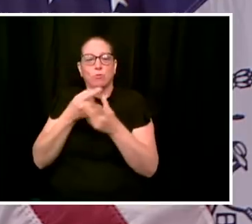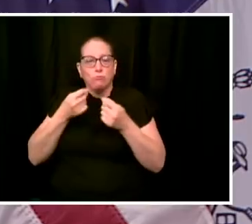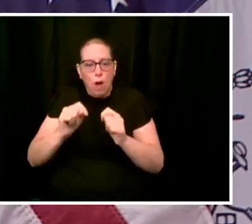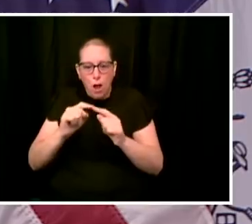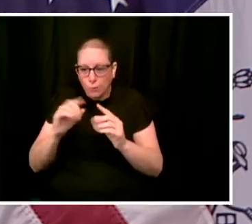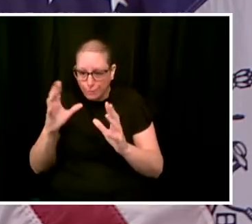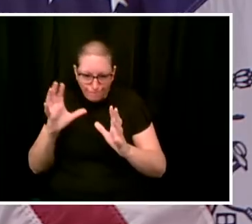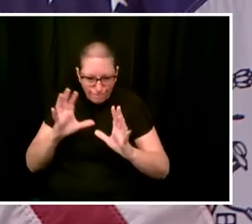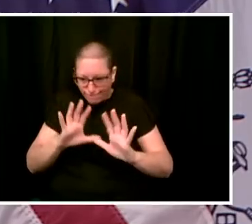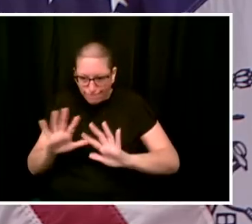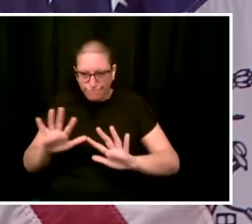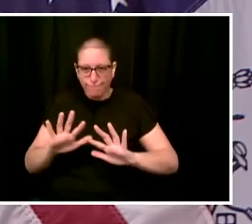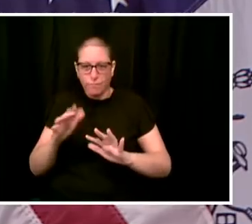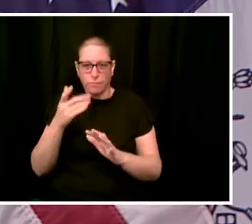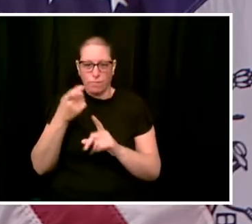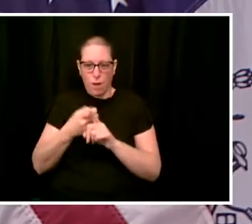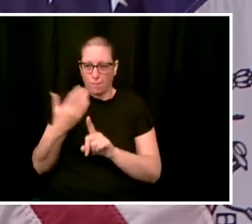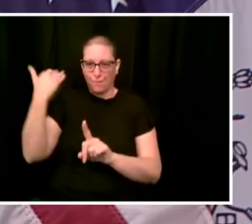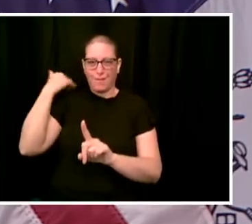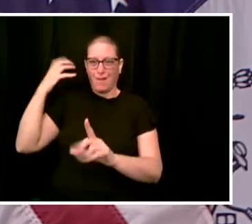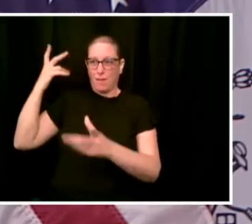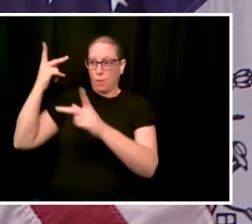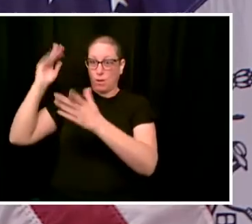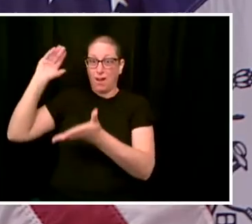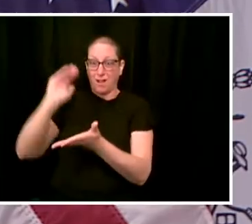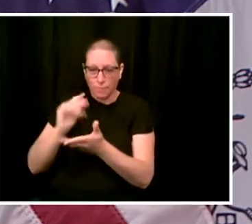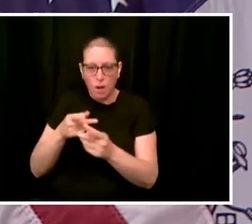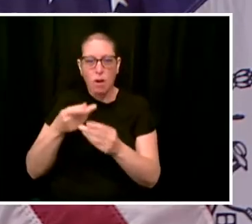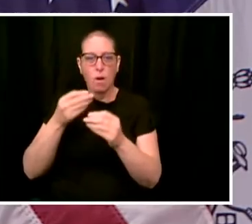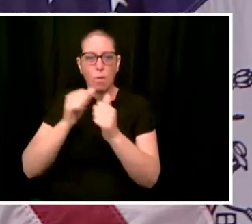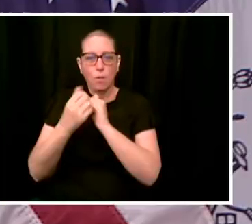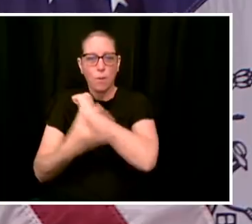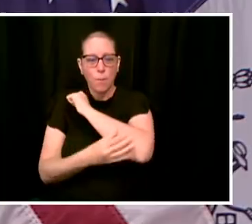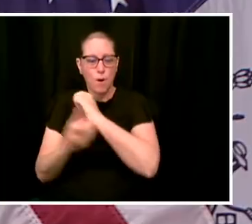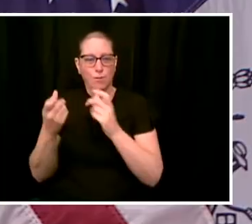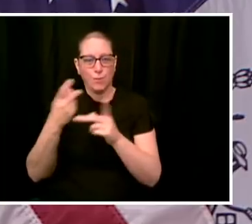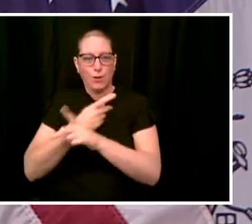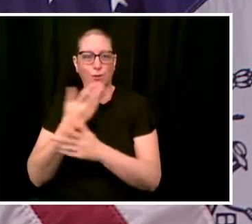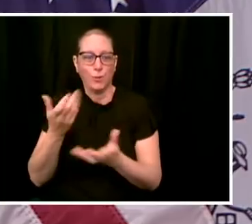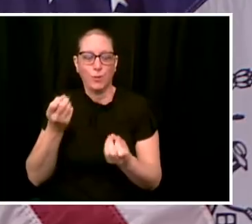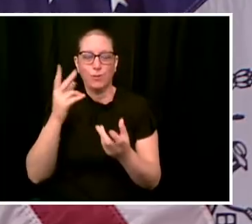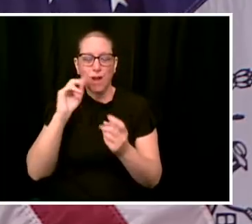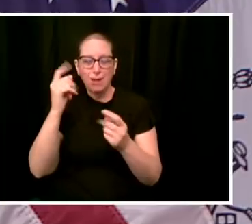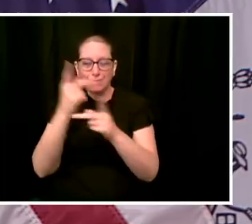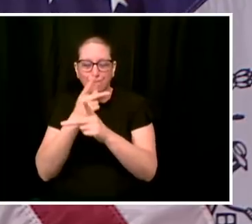EFFORTS. THE CENTRAL STRATEGIC TRUST IS GOING TO BE TEST AND TRIS AND WE'RE GOING TO BRING THESE